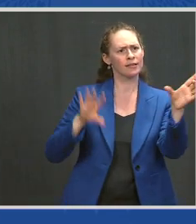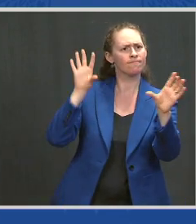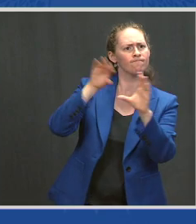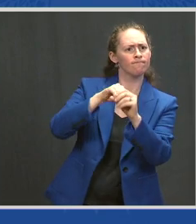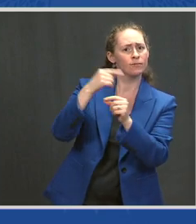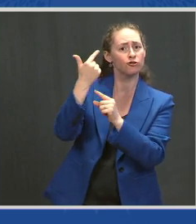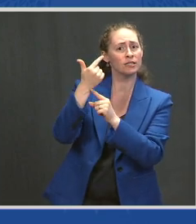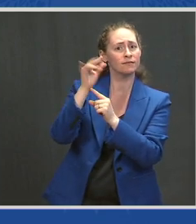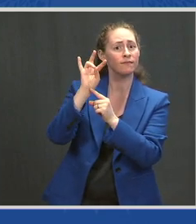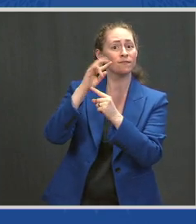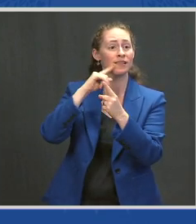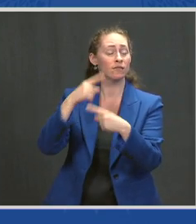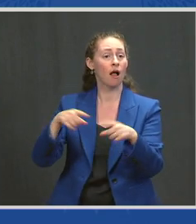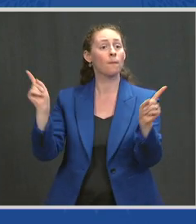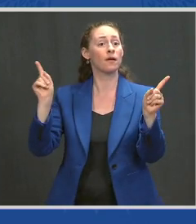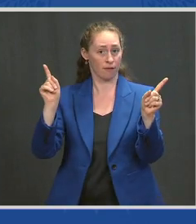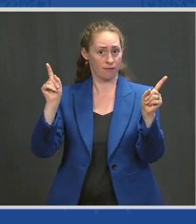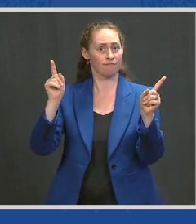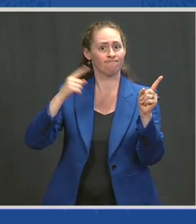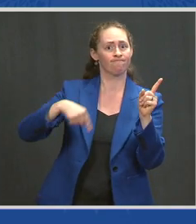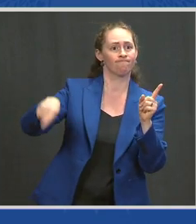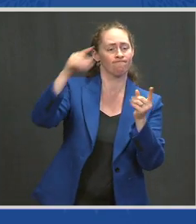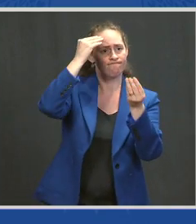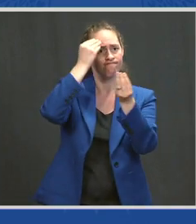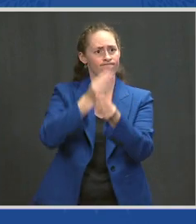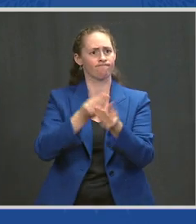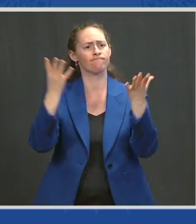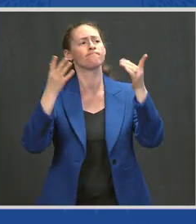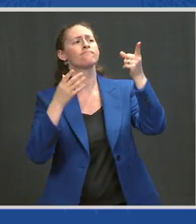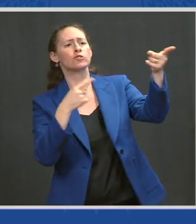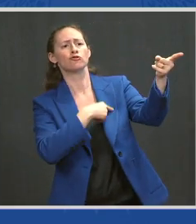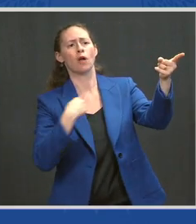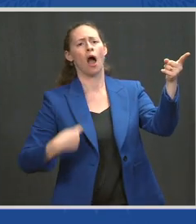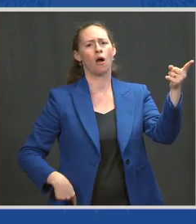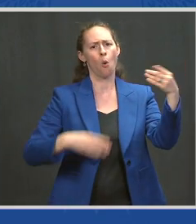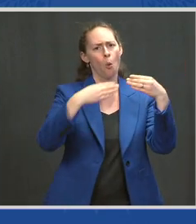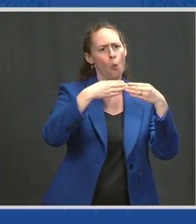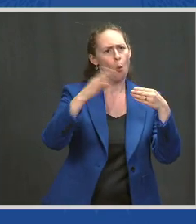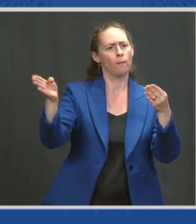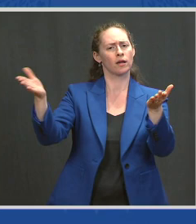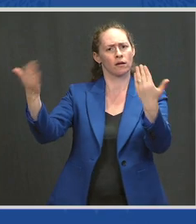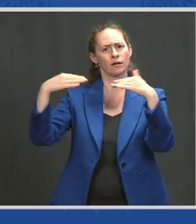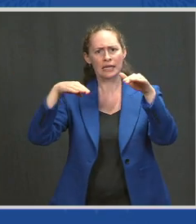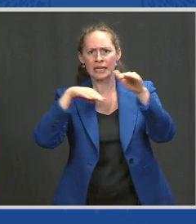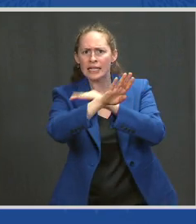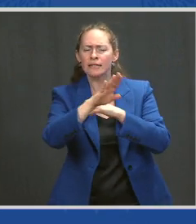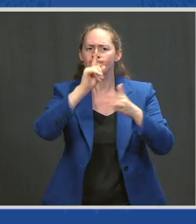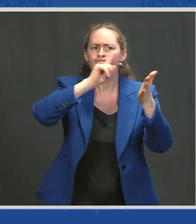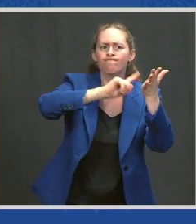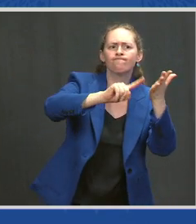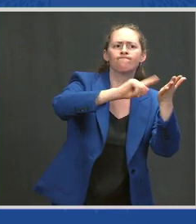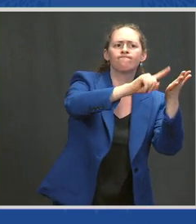the G7 were calling on China to open up to let the investigators in. But China basically says they don't want to be interfered